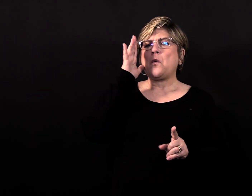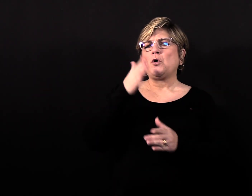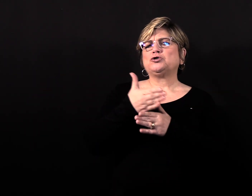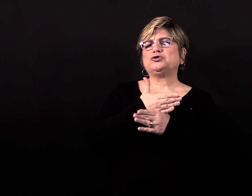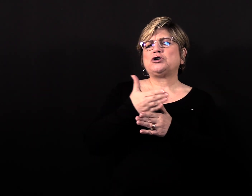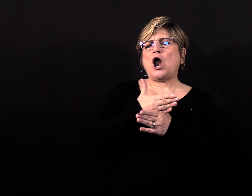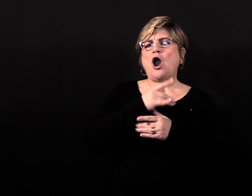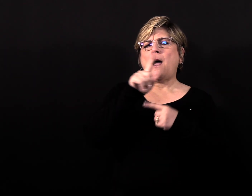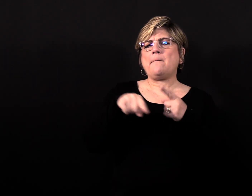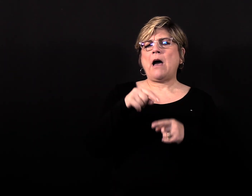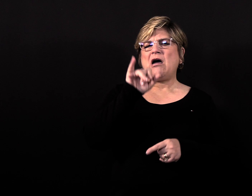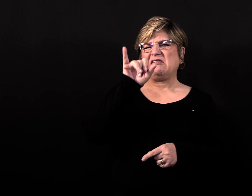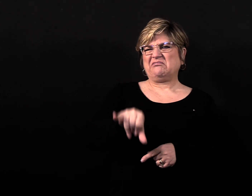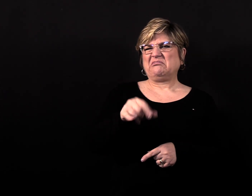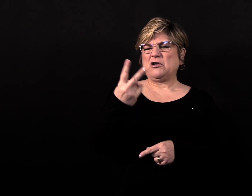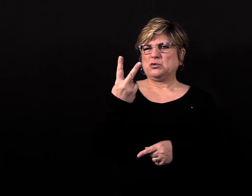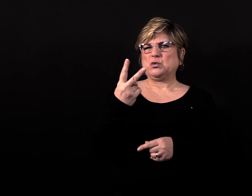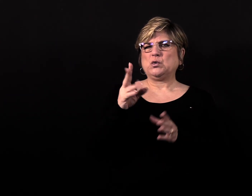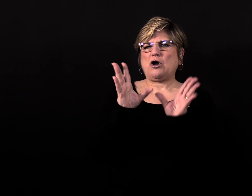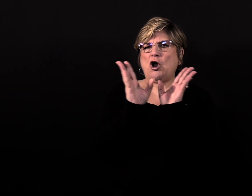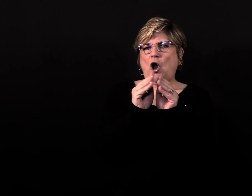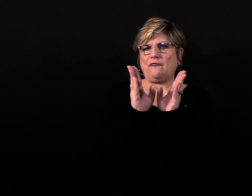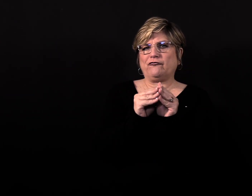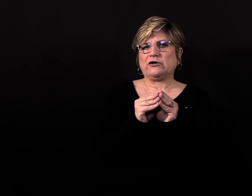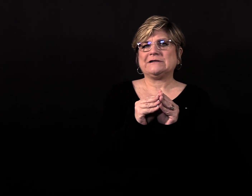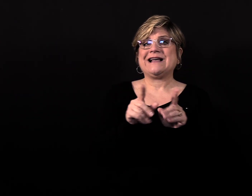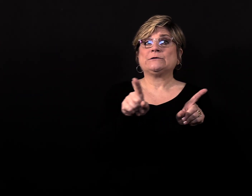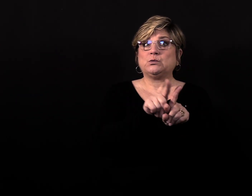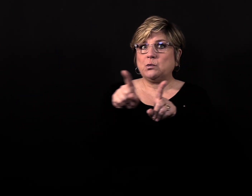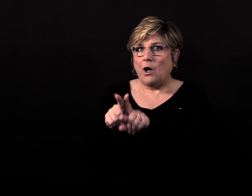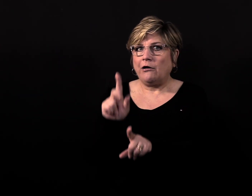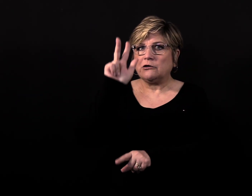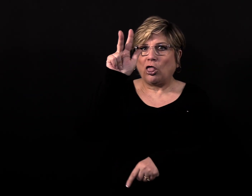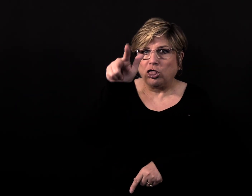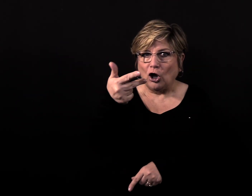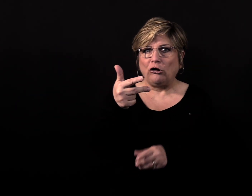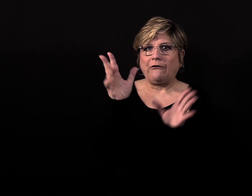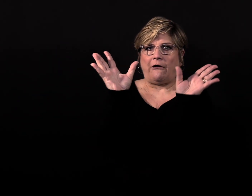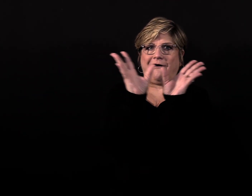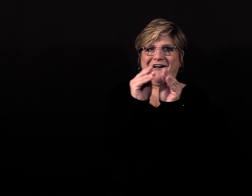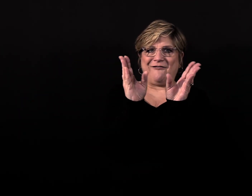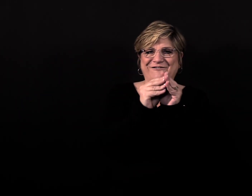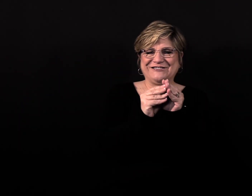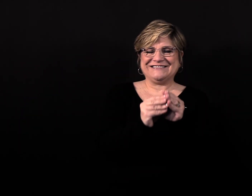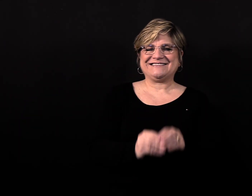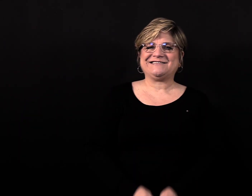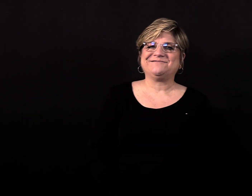about both conferences as well as a third conference.